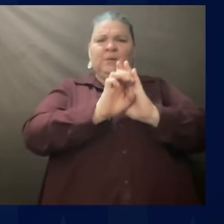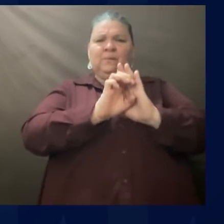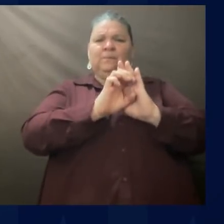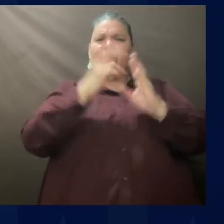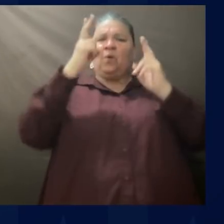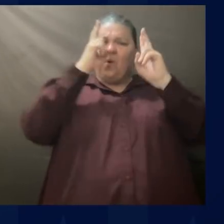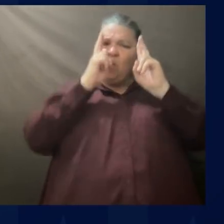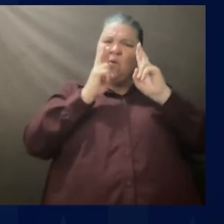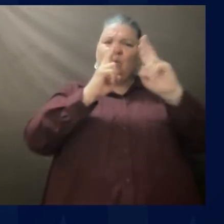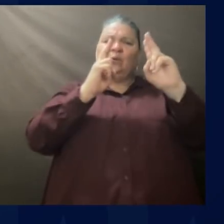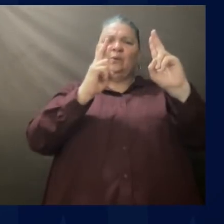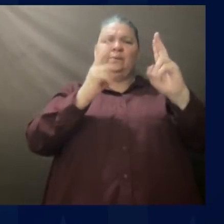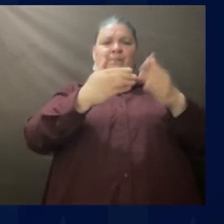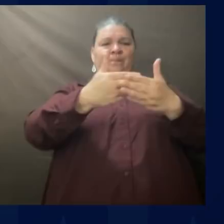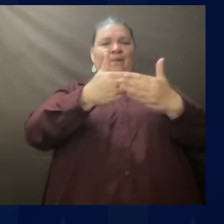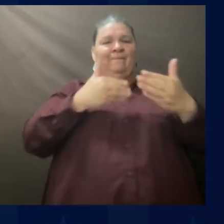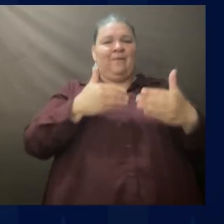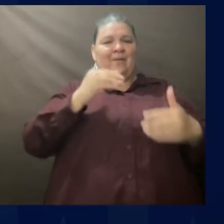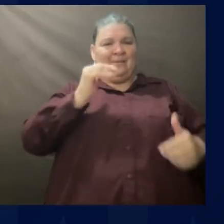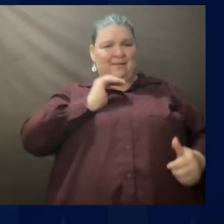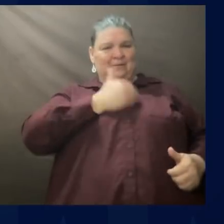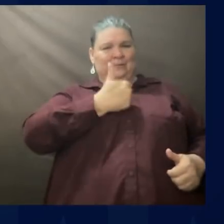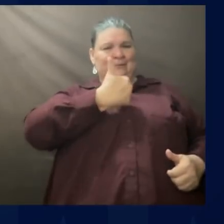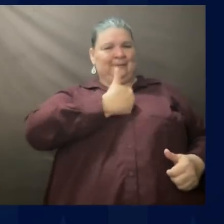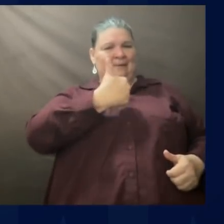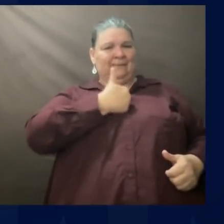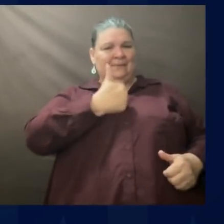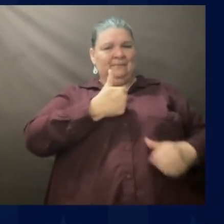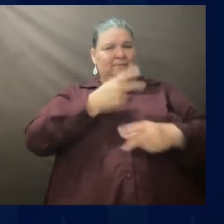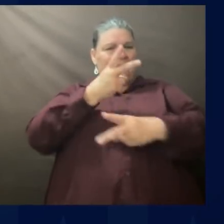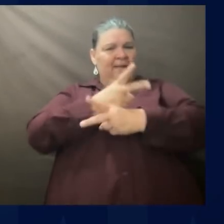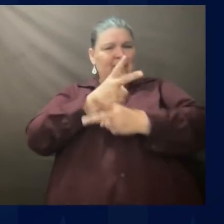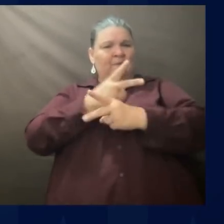caring for our neighbors as ourselves; working fervently to bring our union